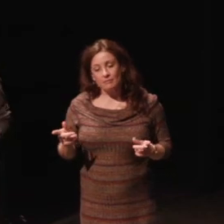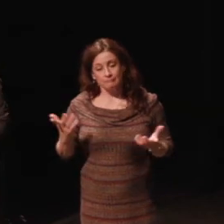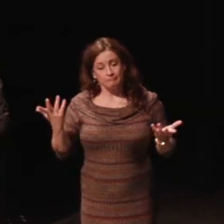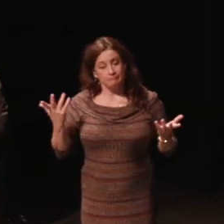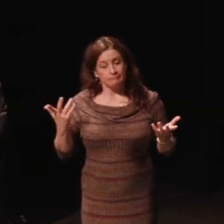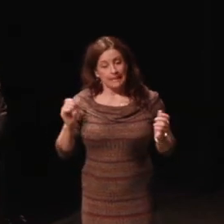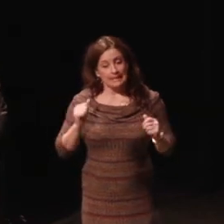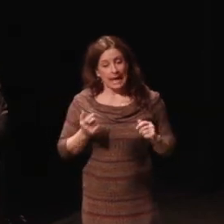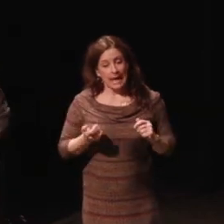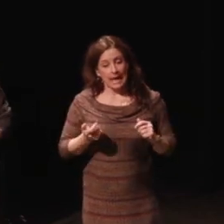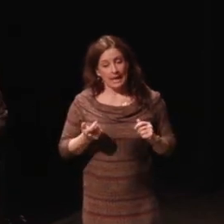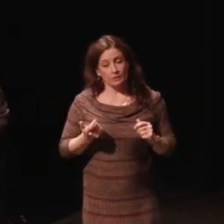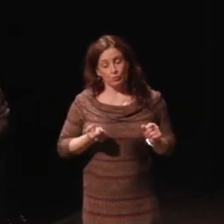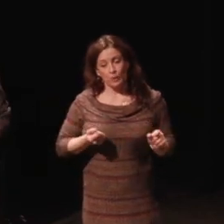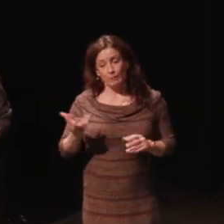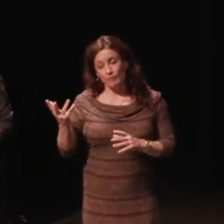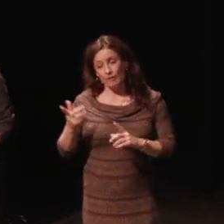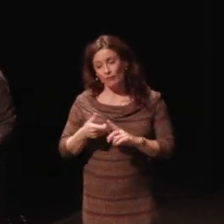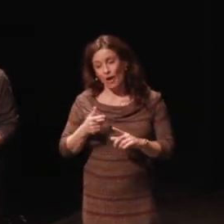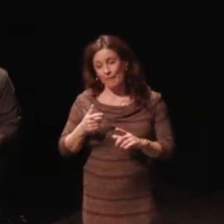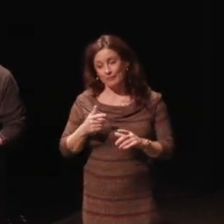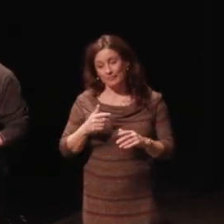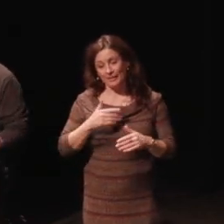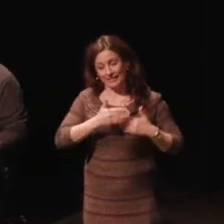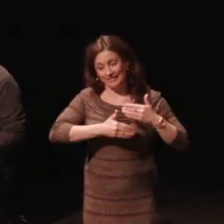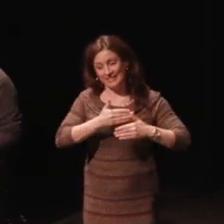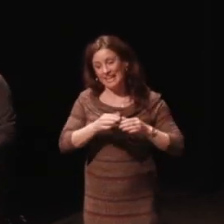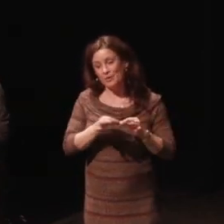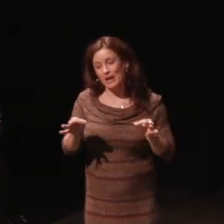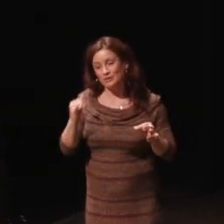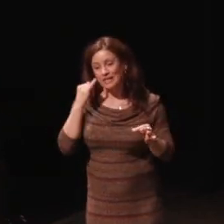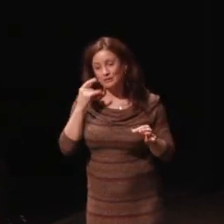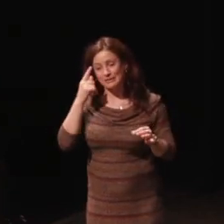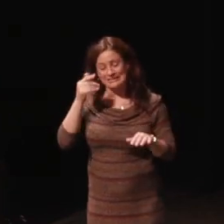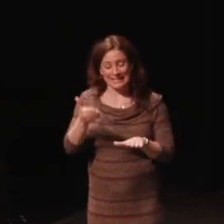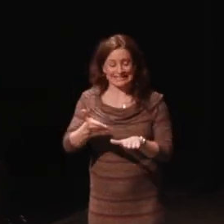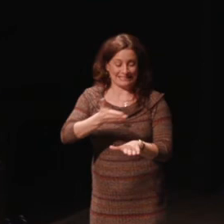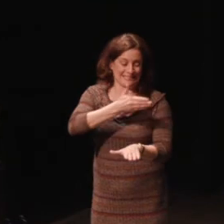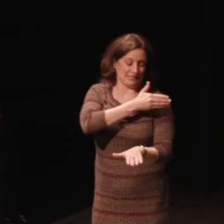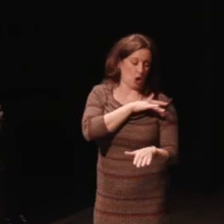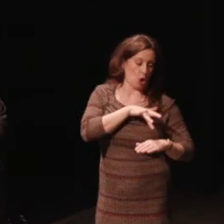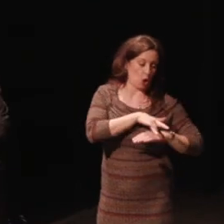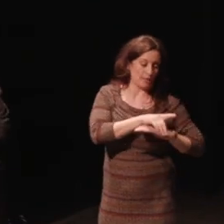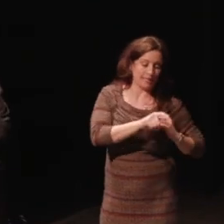you can remove that entirely from the equation with the early planning stages. So, we're seeing what we can do.